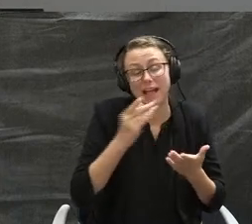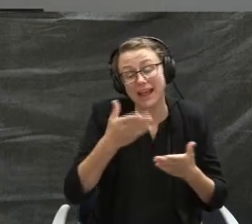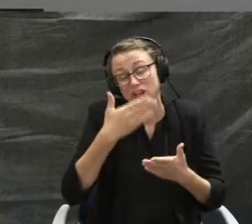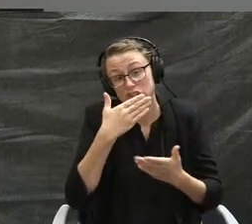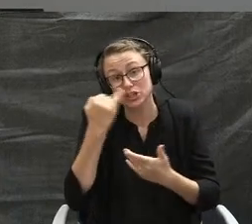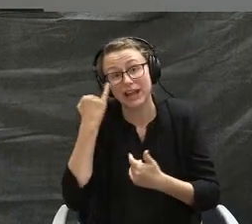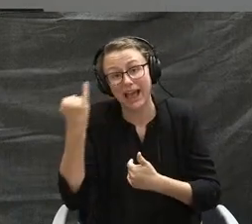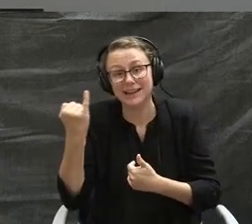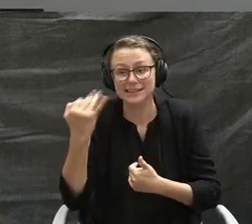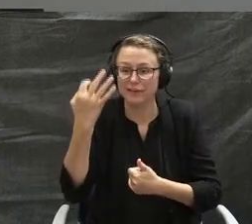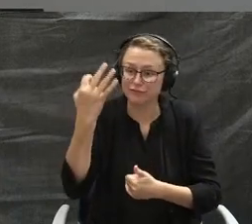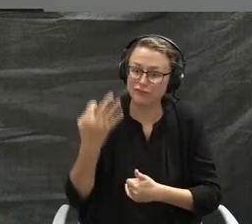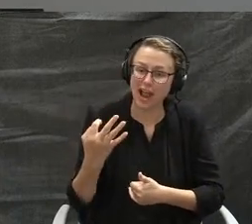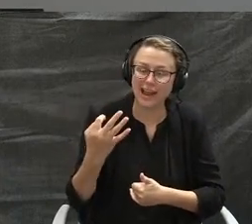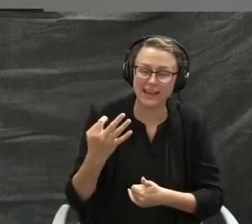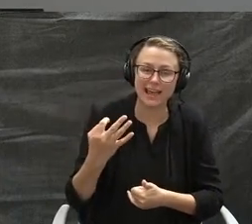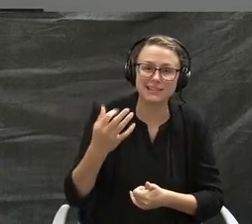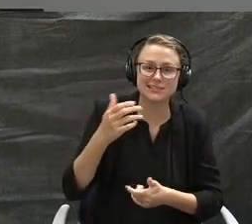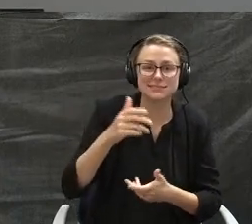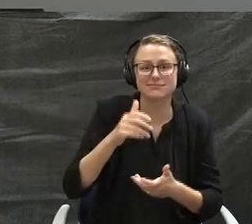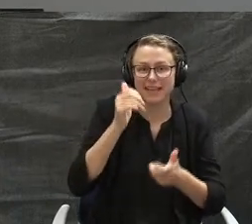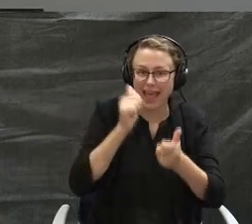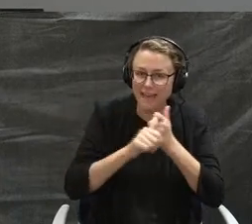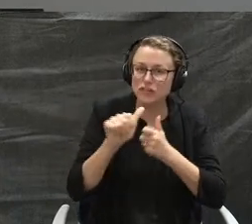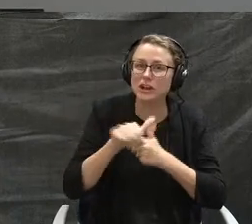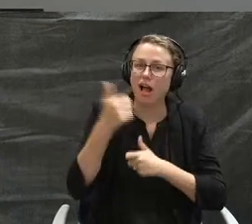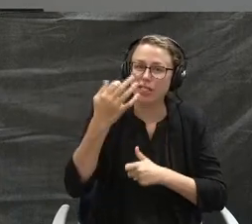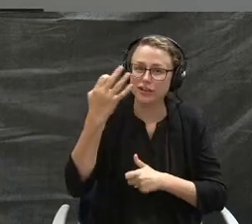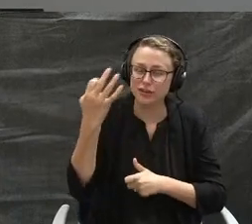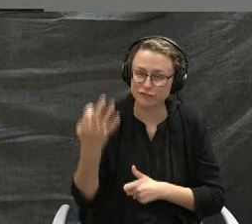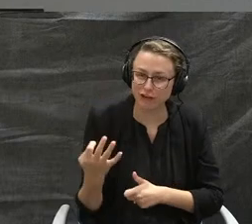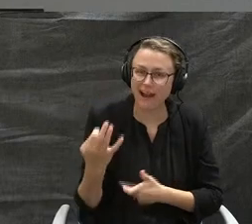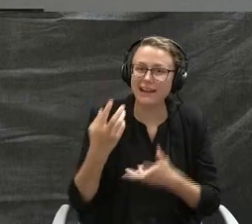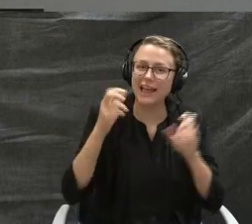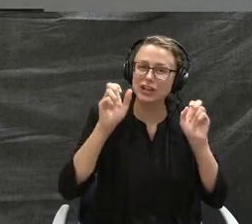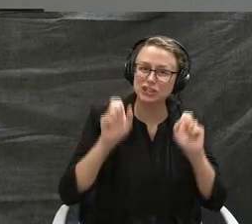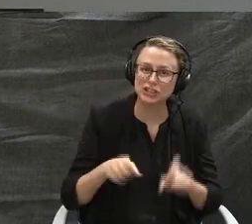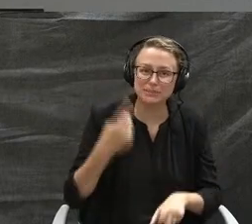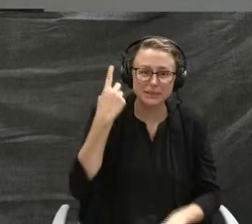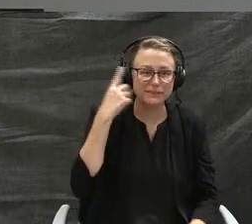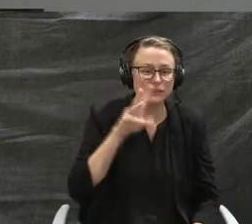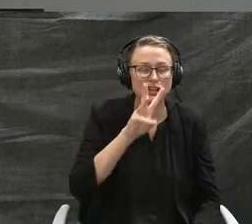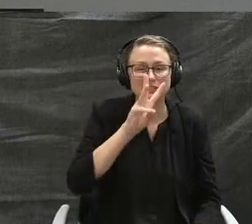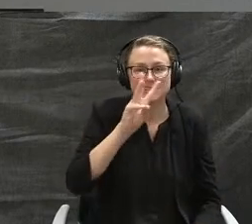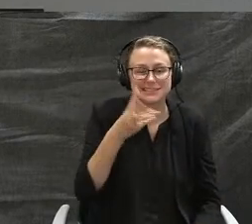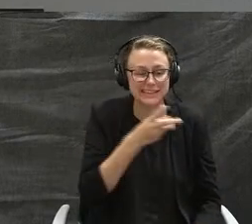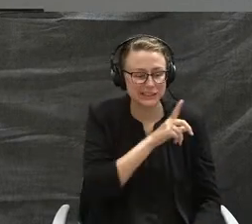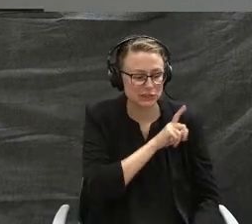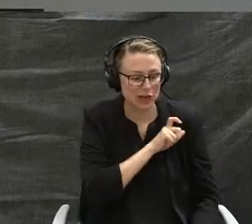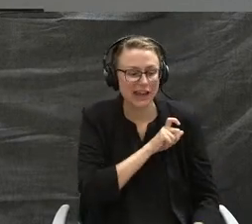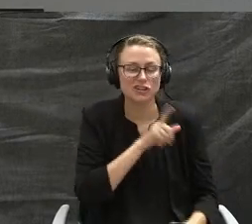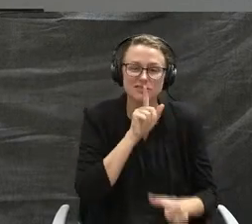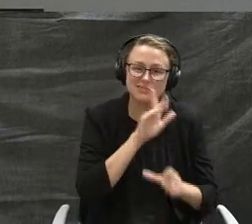other Friday in September could be for 50% of six graders just dedicated to their time, so they have some additional face to